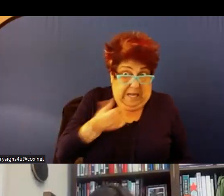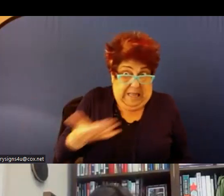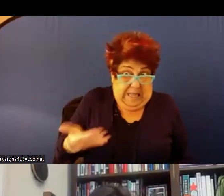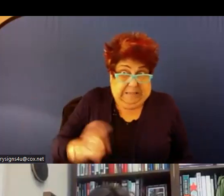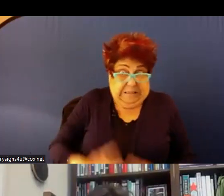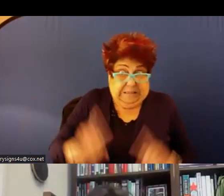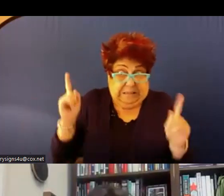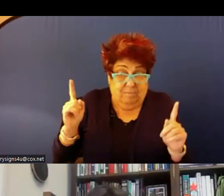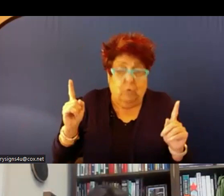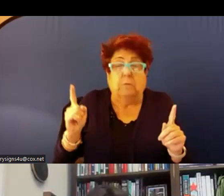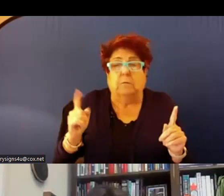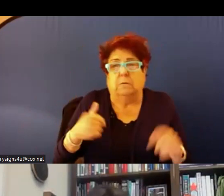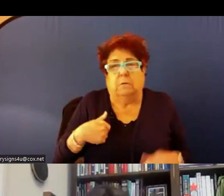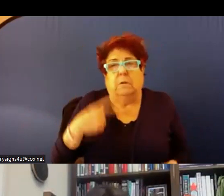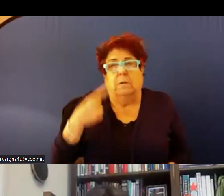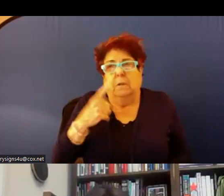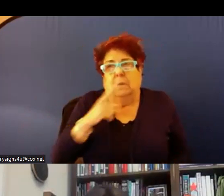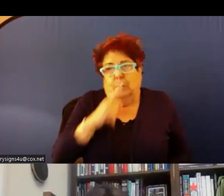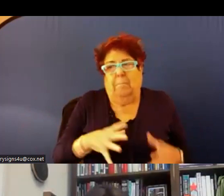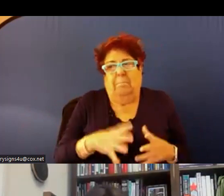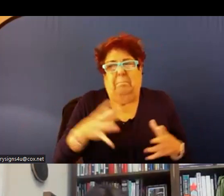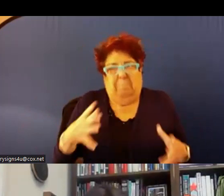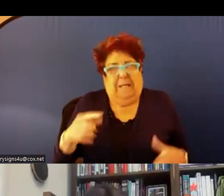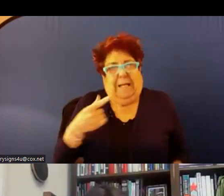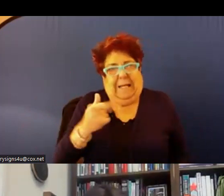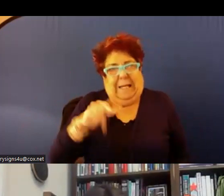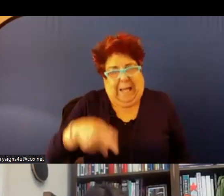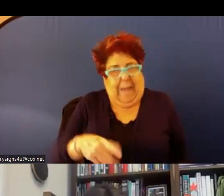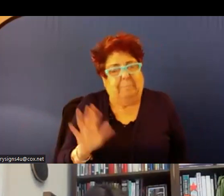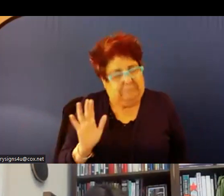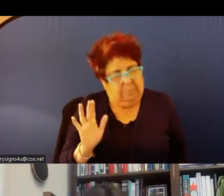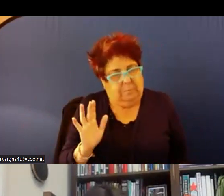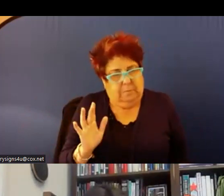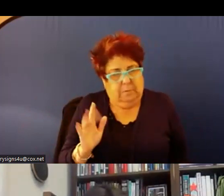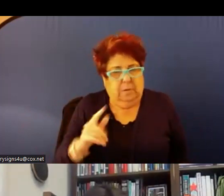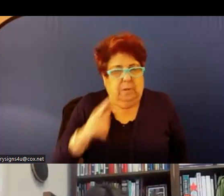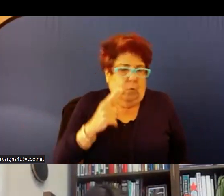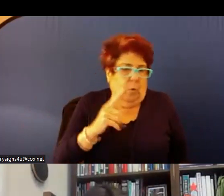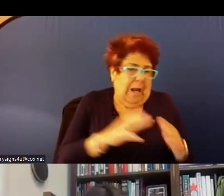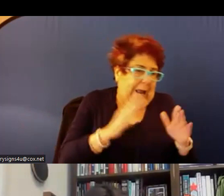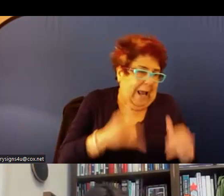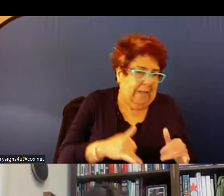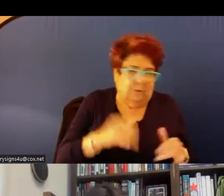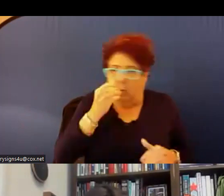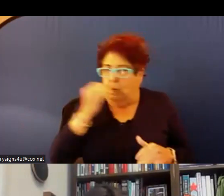in a lot of housing and home repair services in general we don't have a good solution for